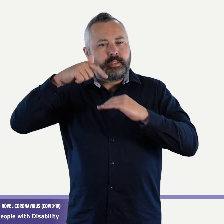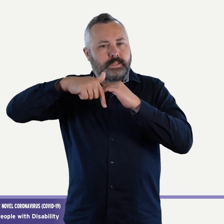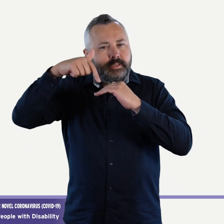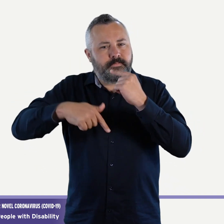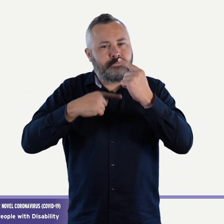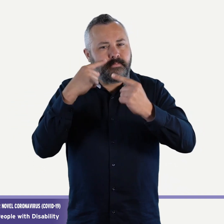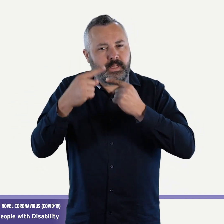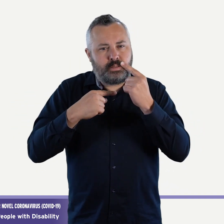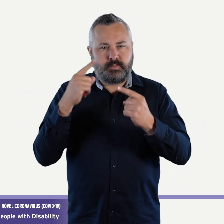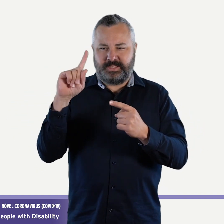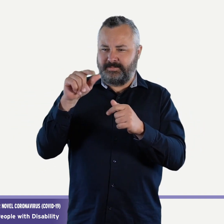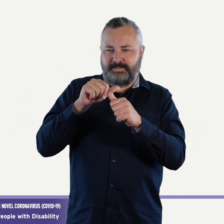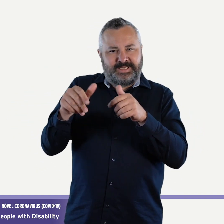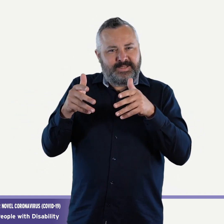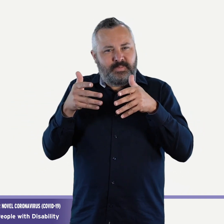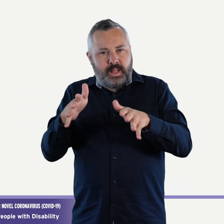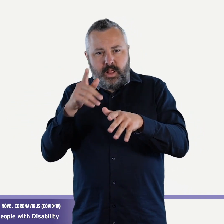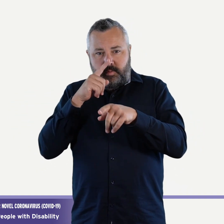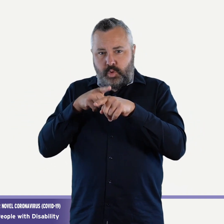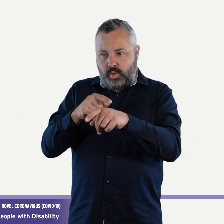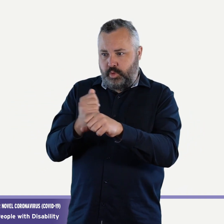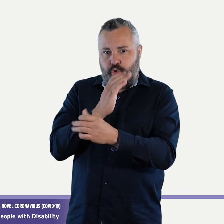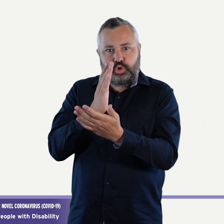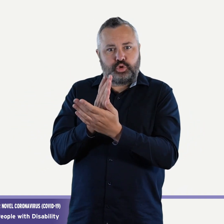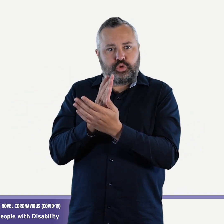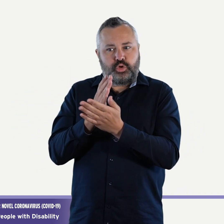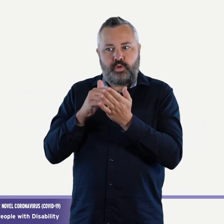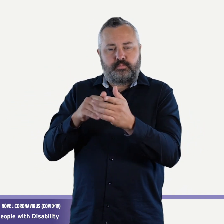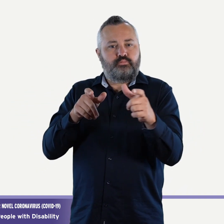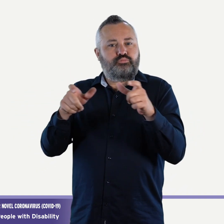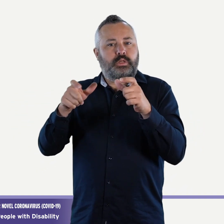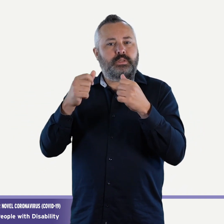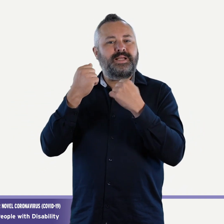It will provide high-level guidance on a range of factors that need to be considered